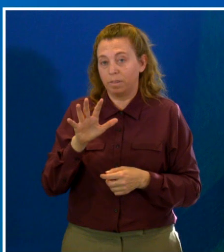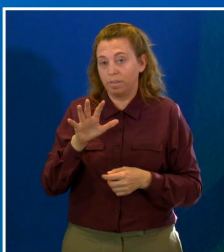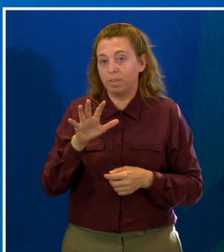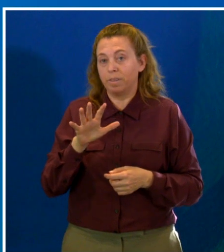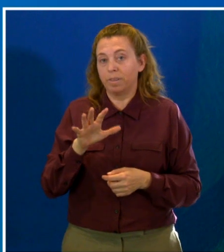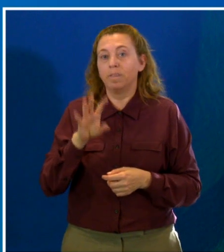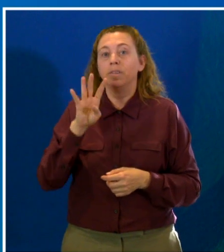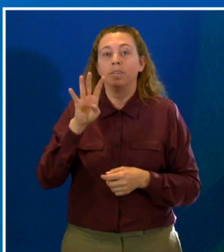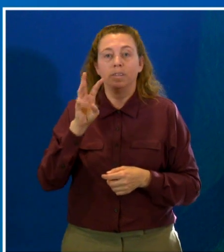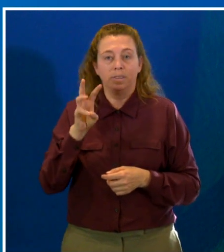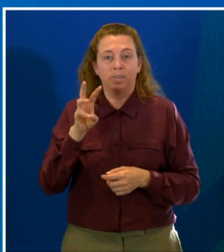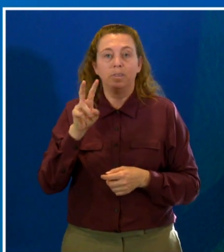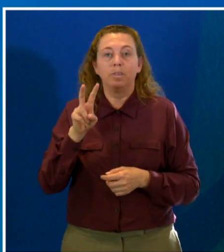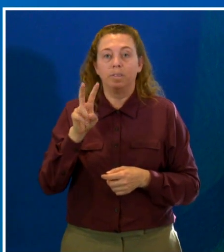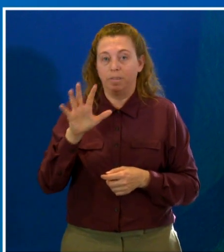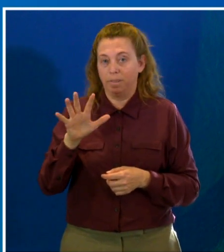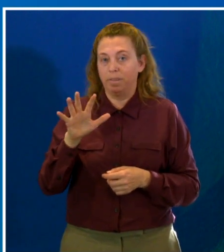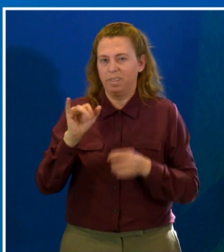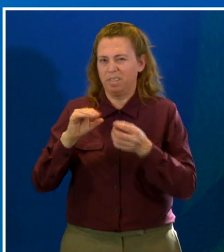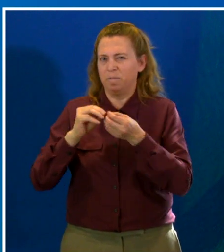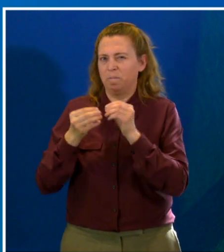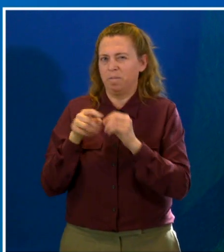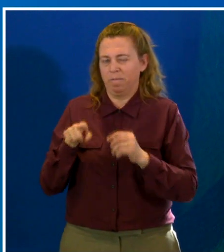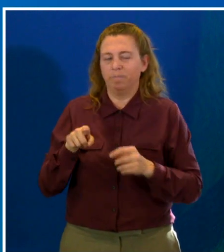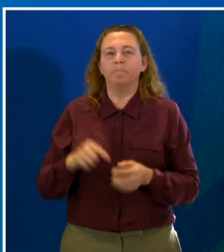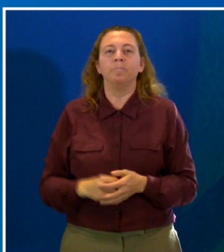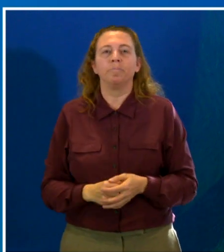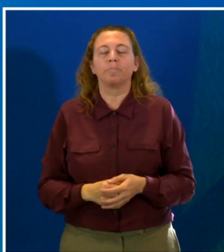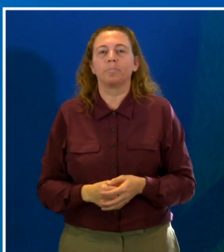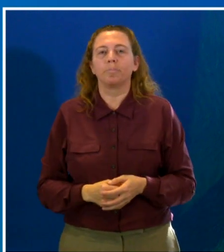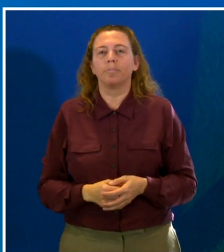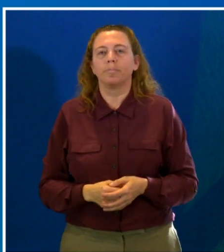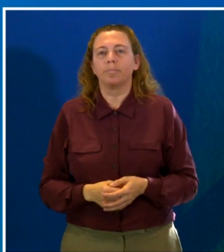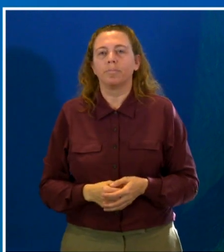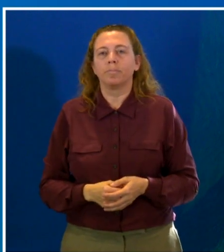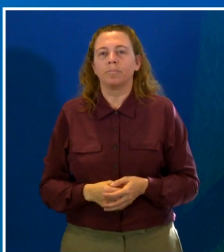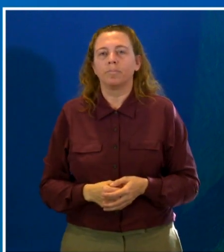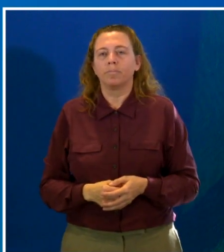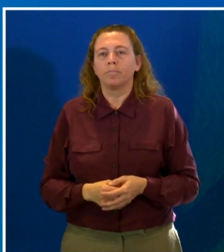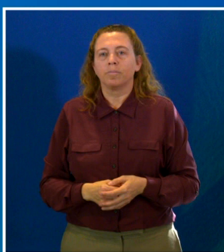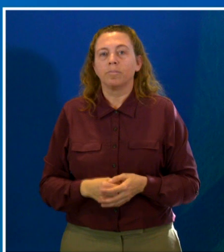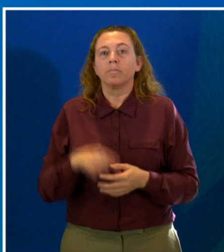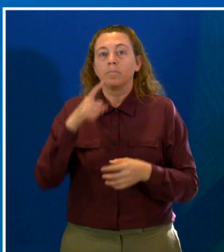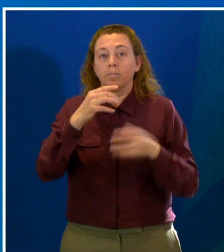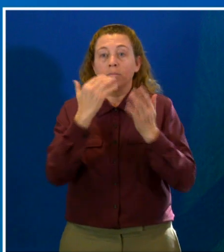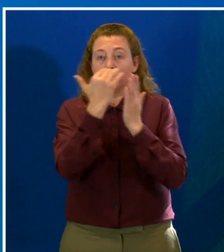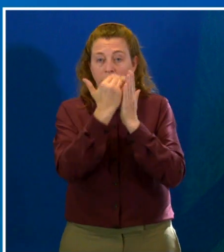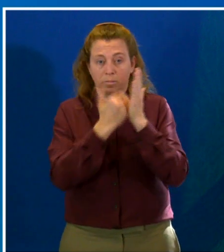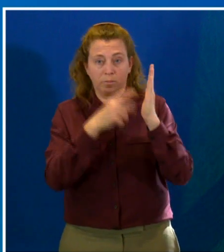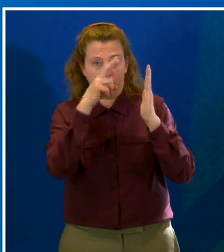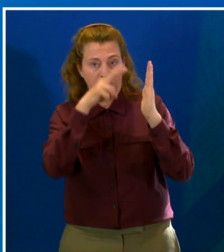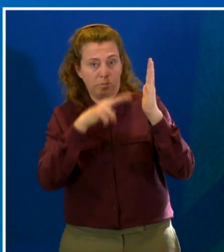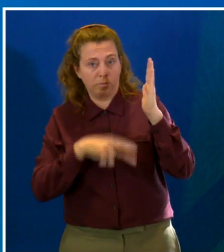You can find a list of all local vaccination options and get on the referral list to be notified when appointments become